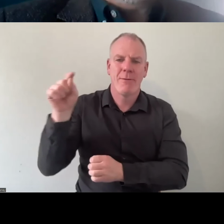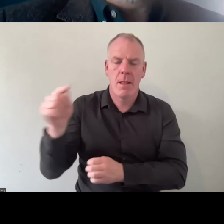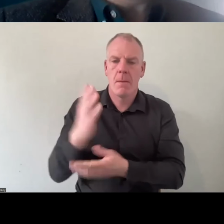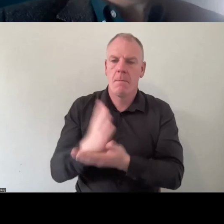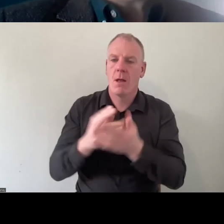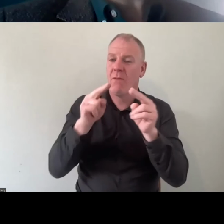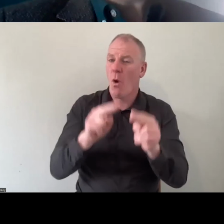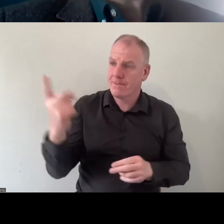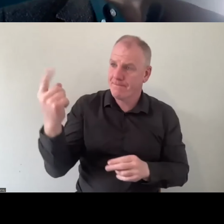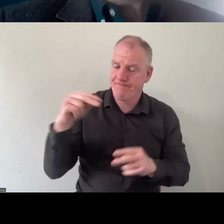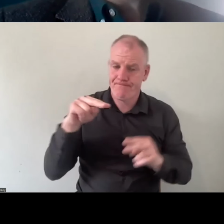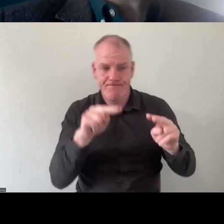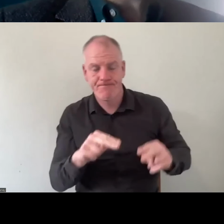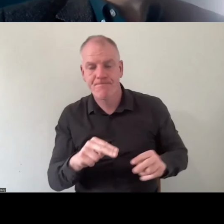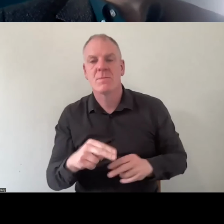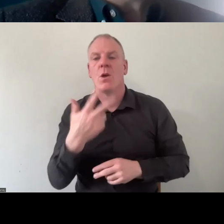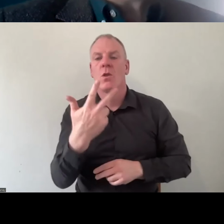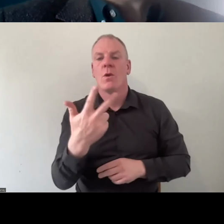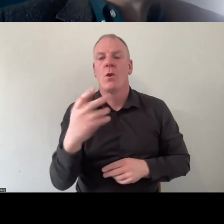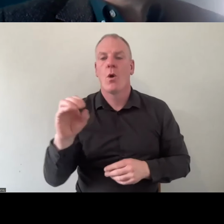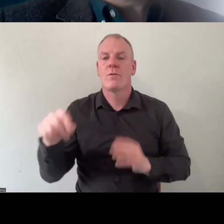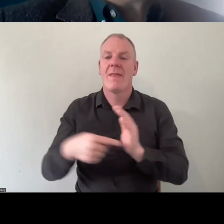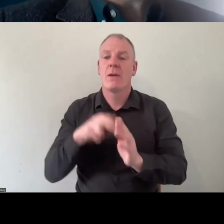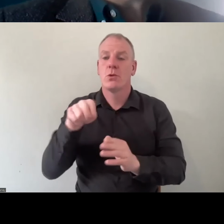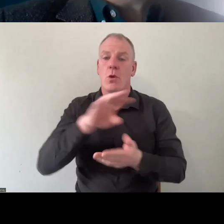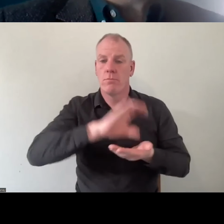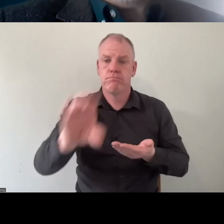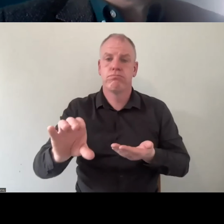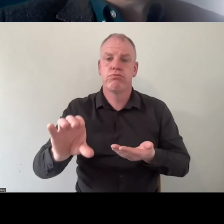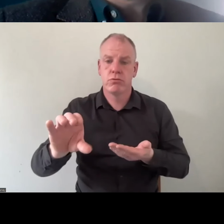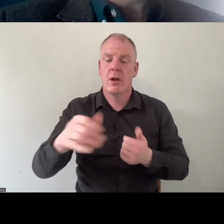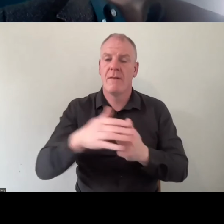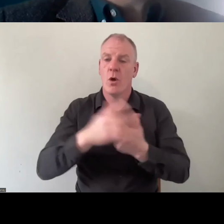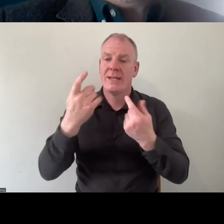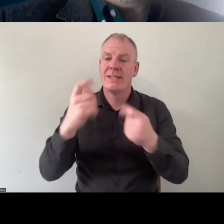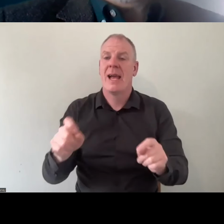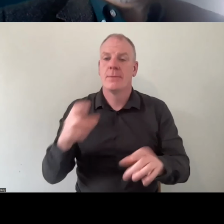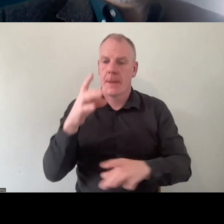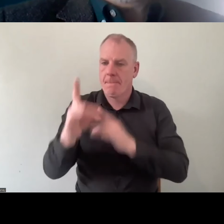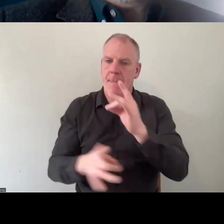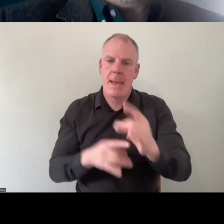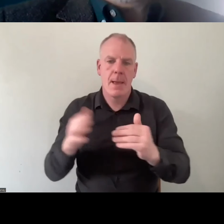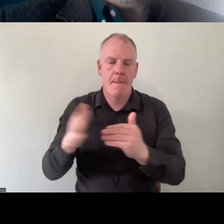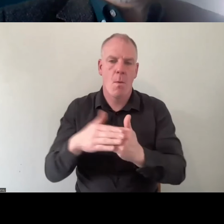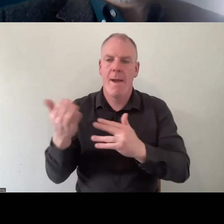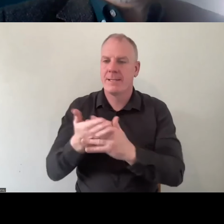and over 300,000 euro was provided to the town to make it more accessible and usable by a wide range of users.